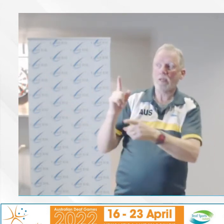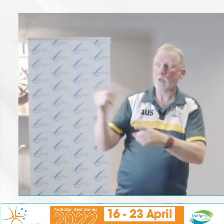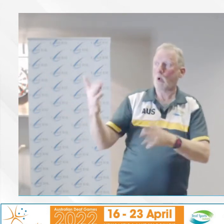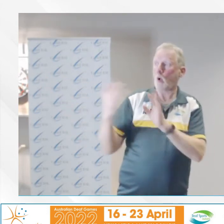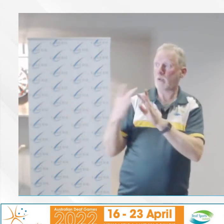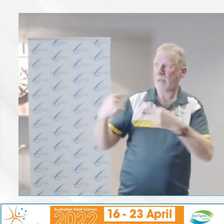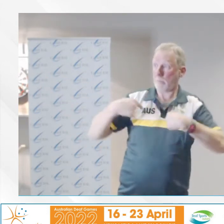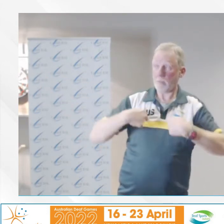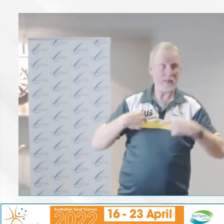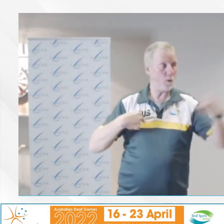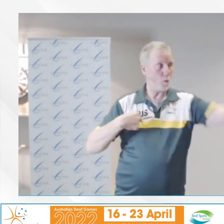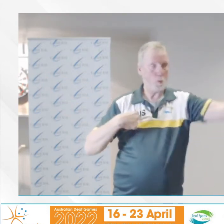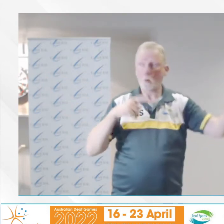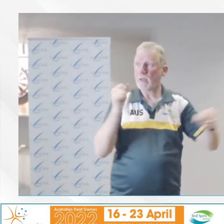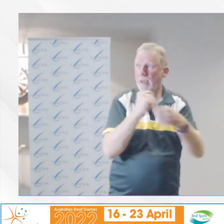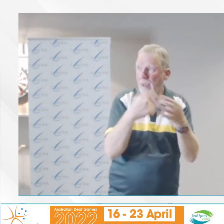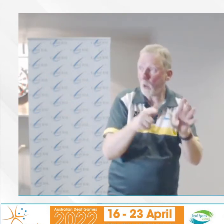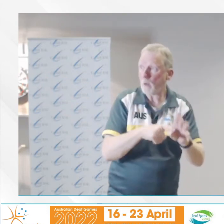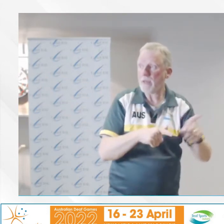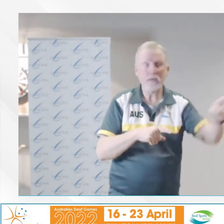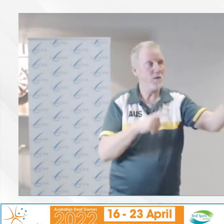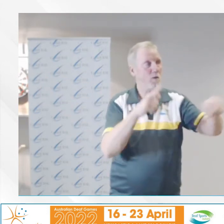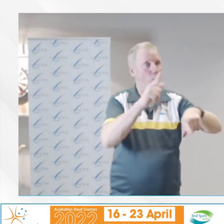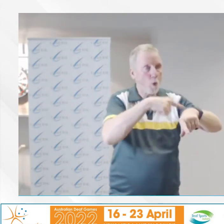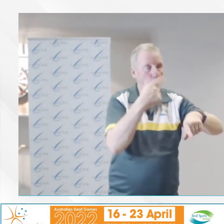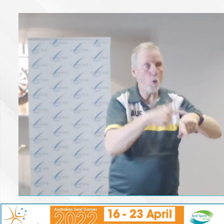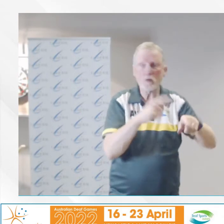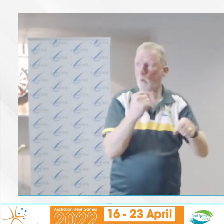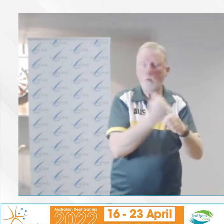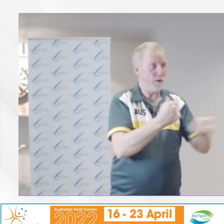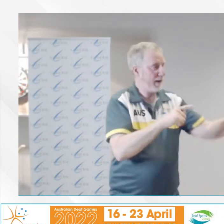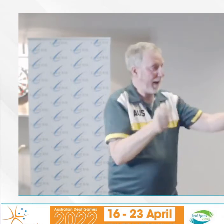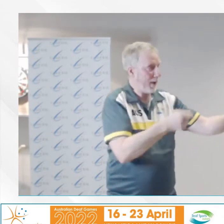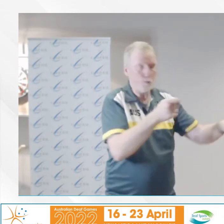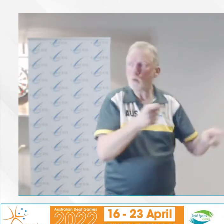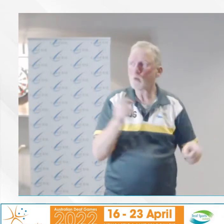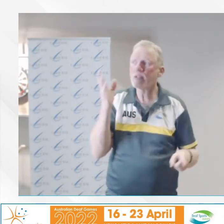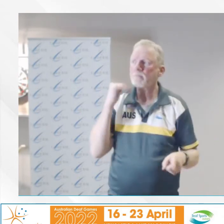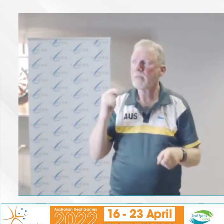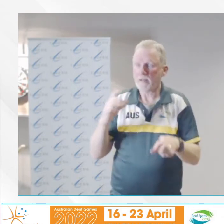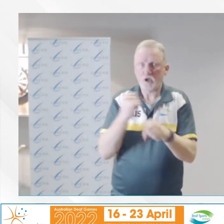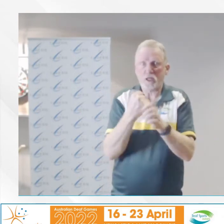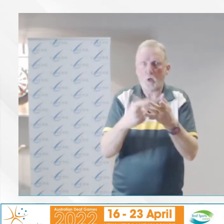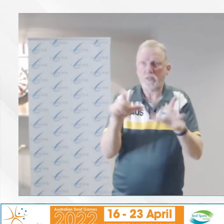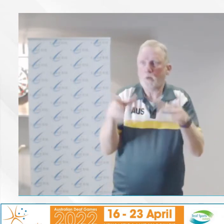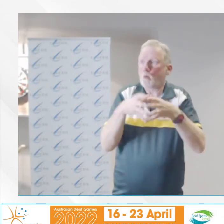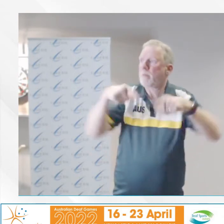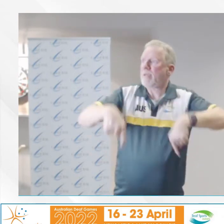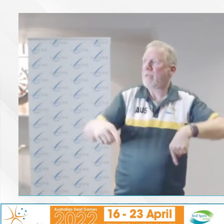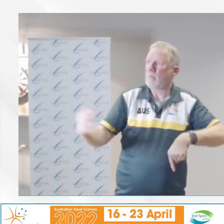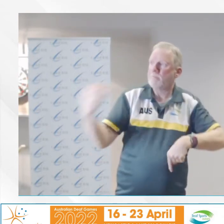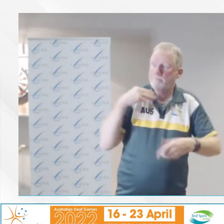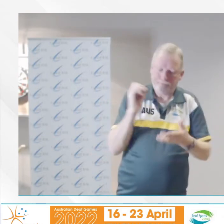um but as soon as uh the information uh question answer is finished uh the games